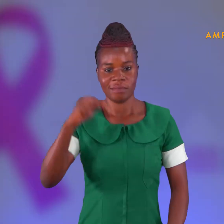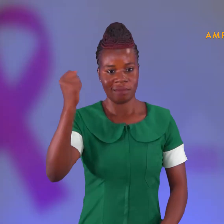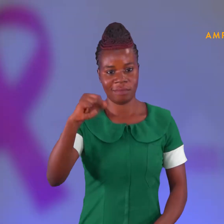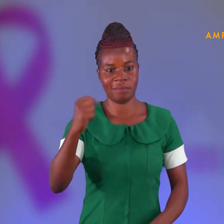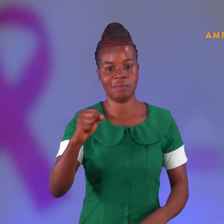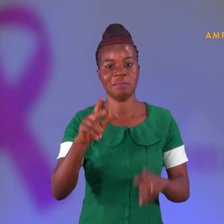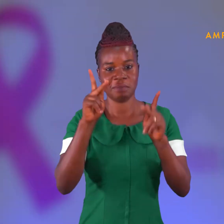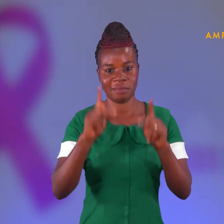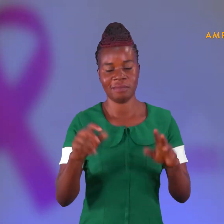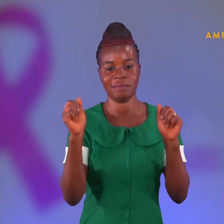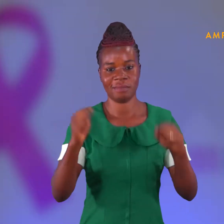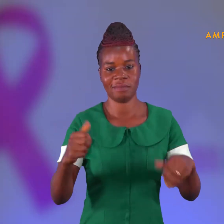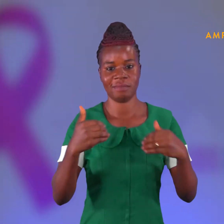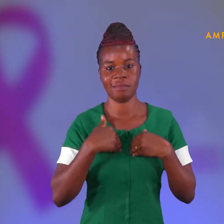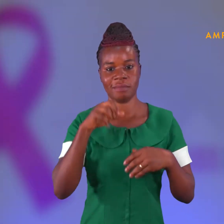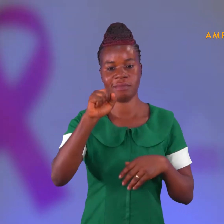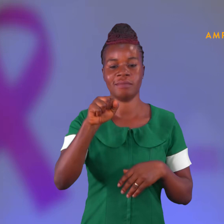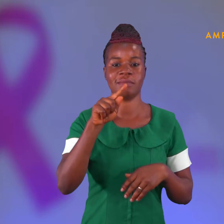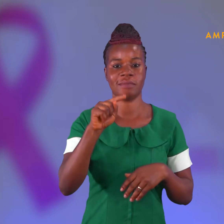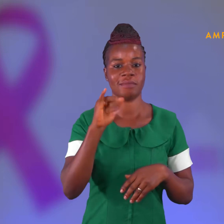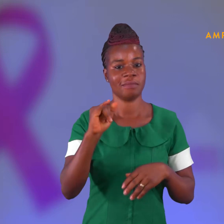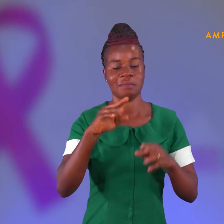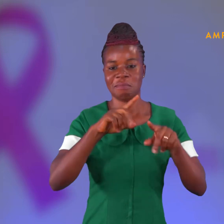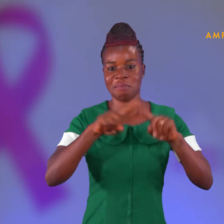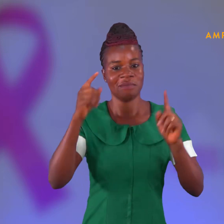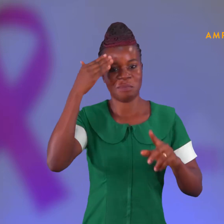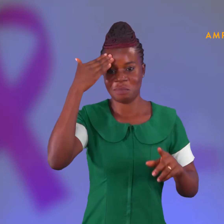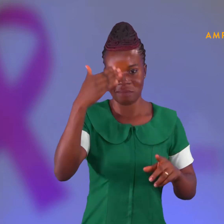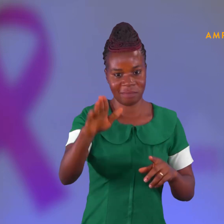Yes, it is possible for a person to be infected with STI/STD and not know.